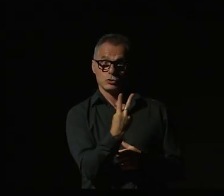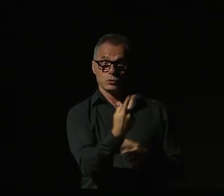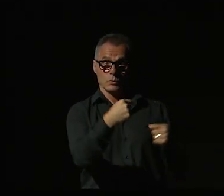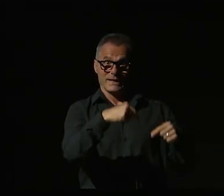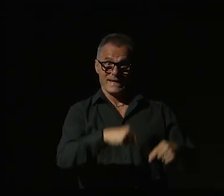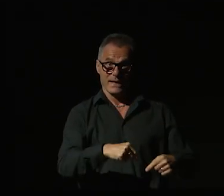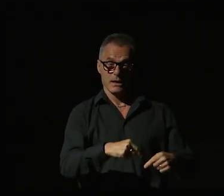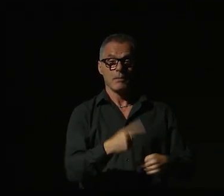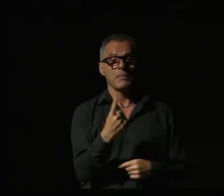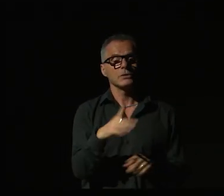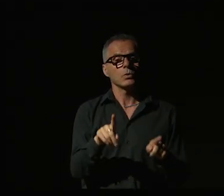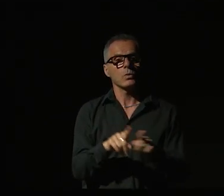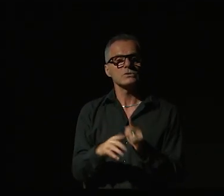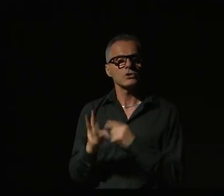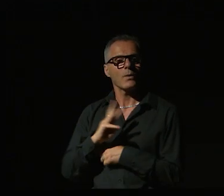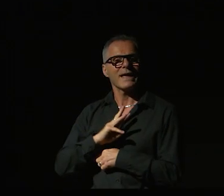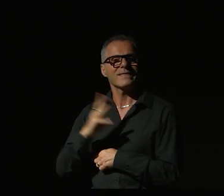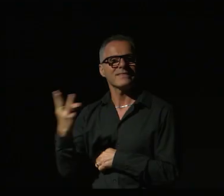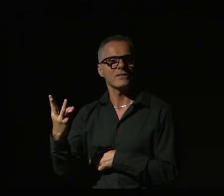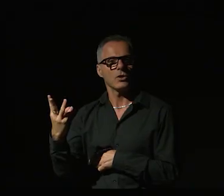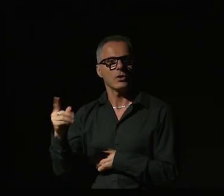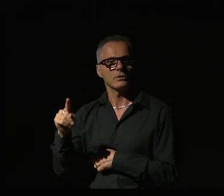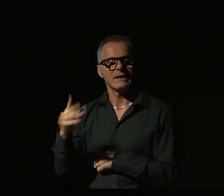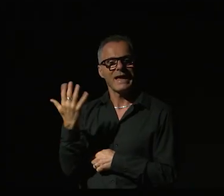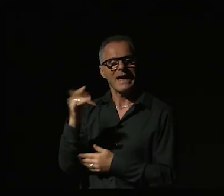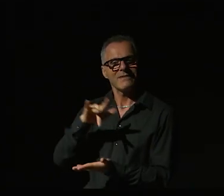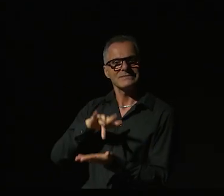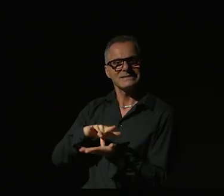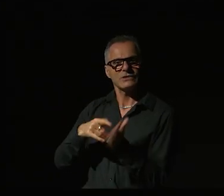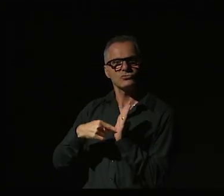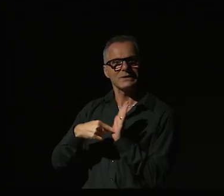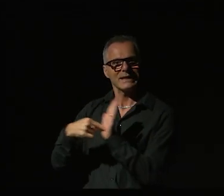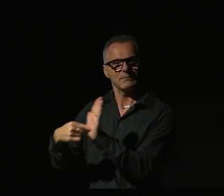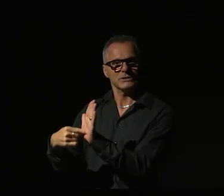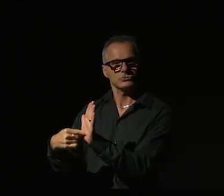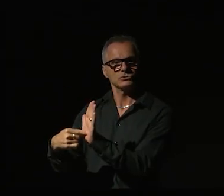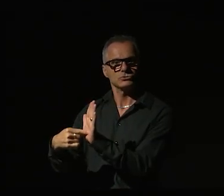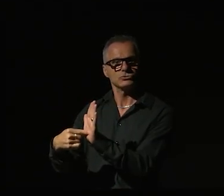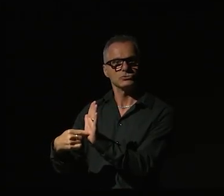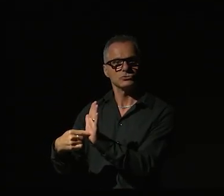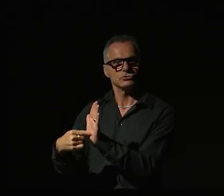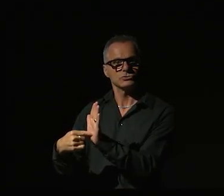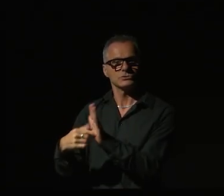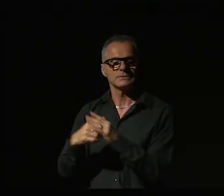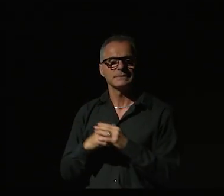there's a third one for the centre image of the Triumph of Bacchus, a fragment of it, in Urbino.